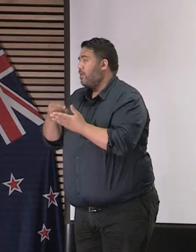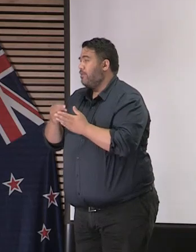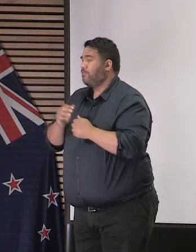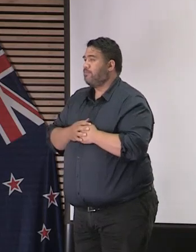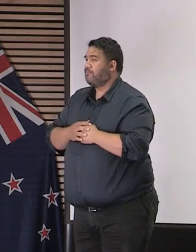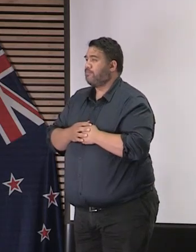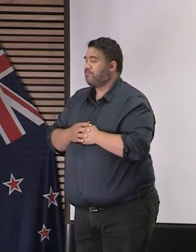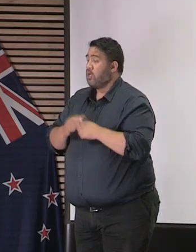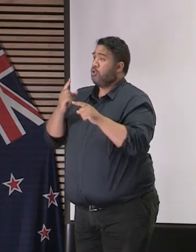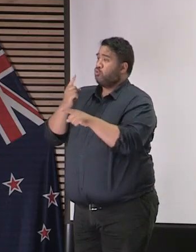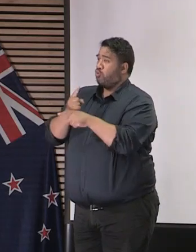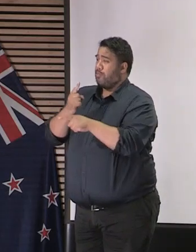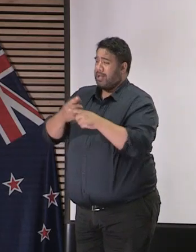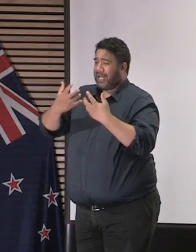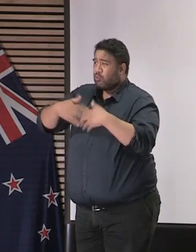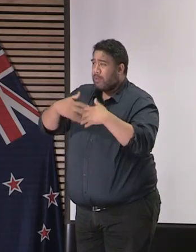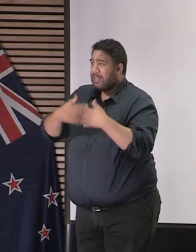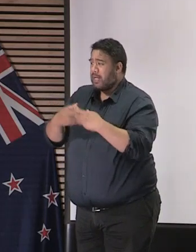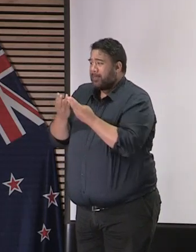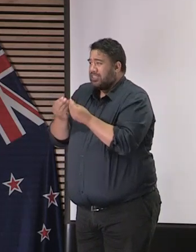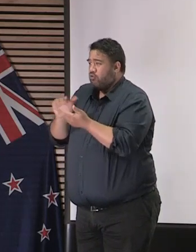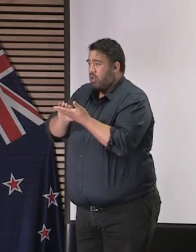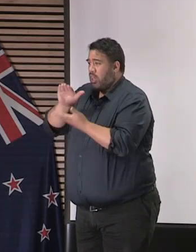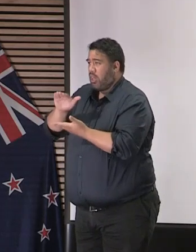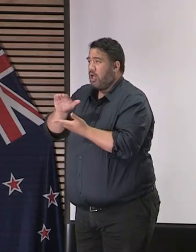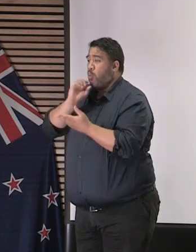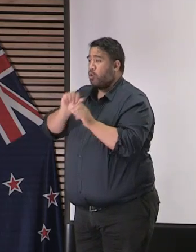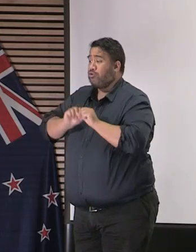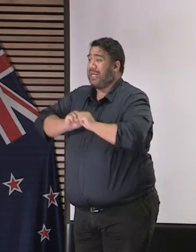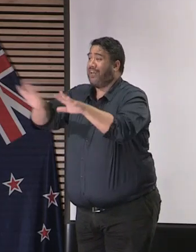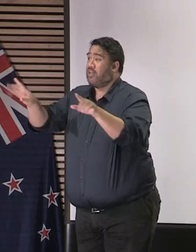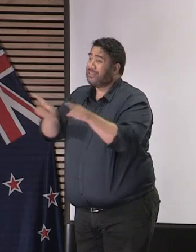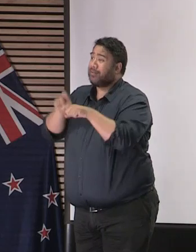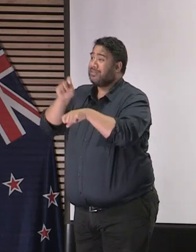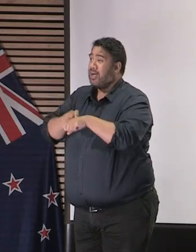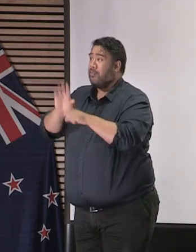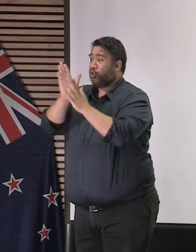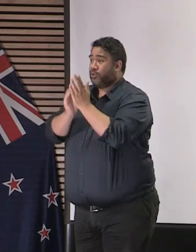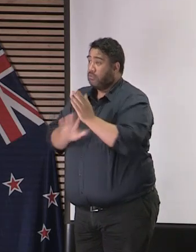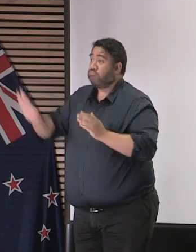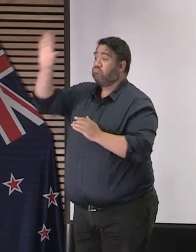million and it is likely further funding will be required. I want to make it